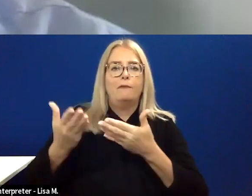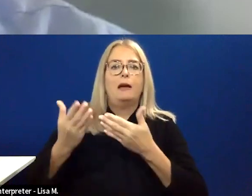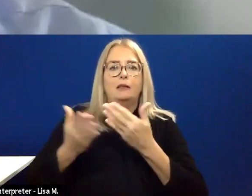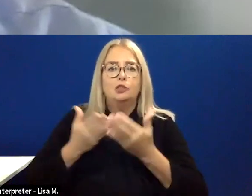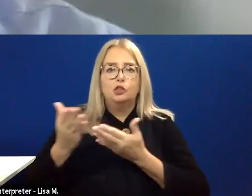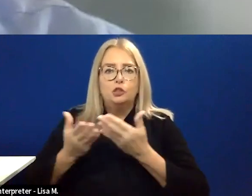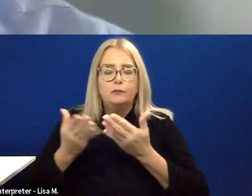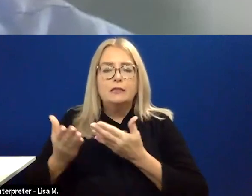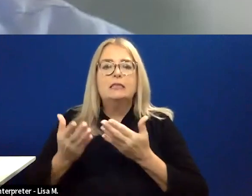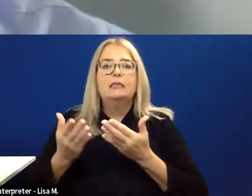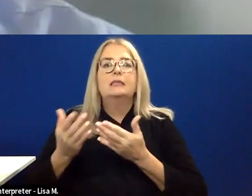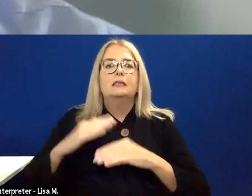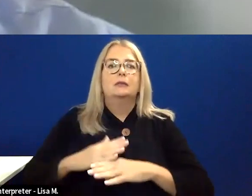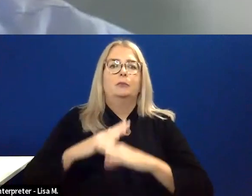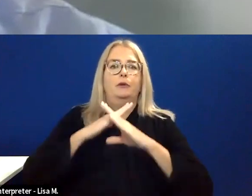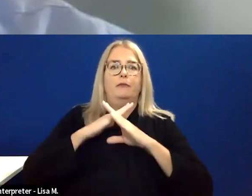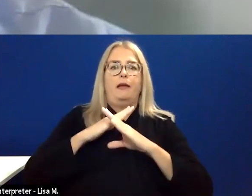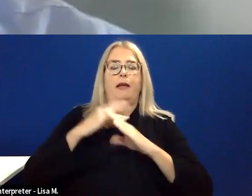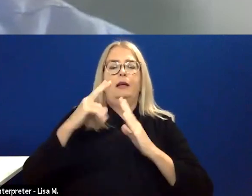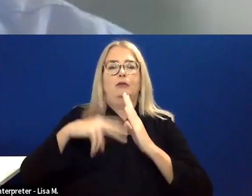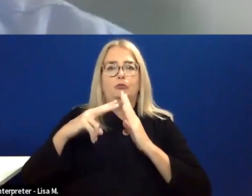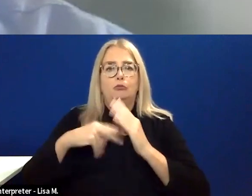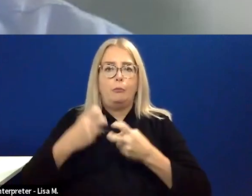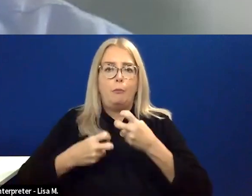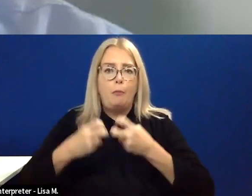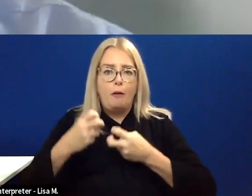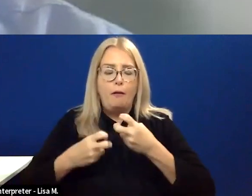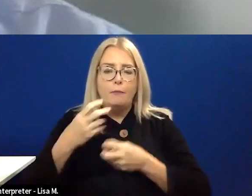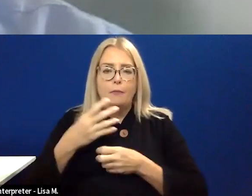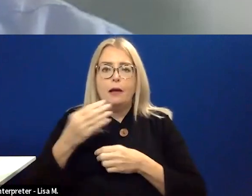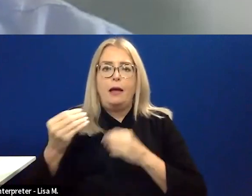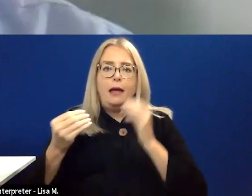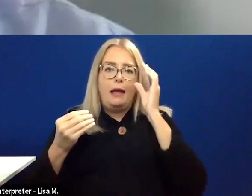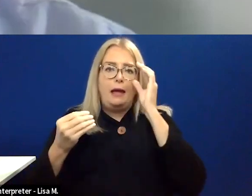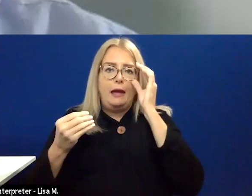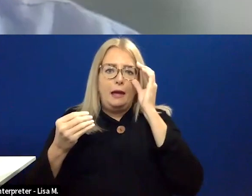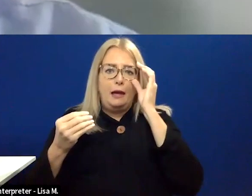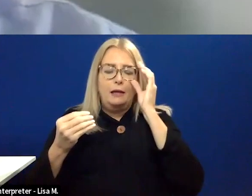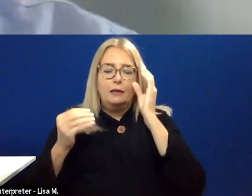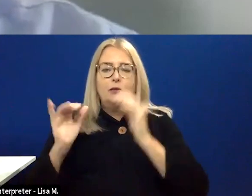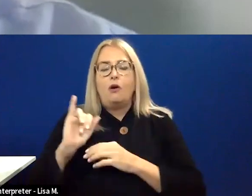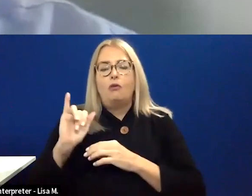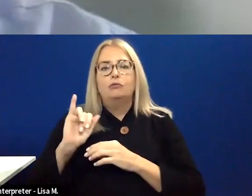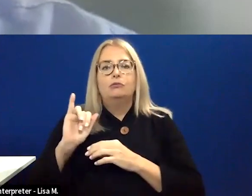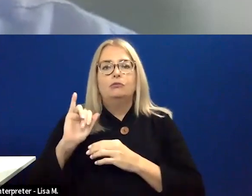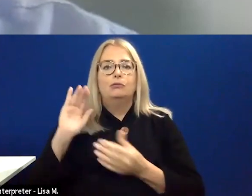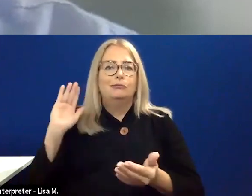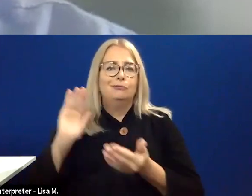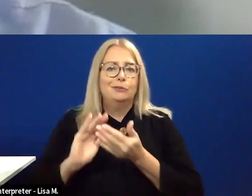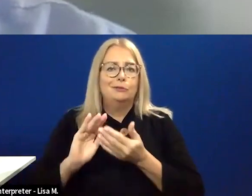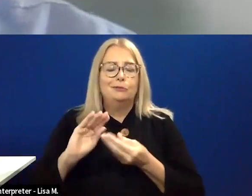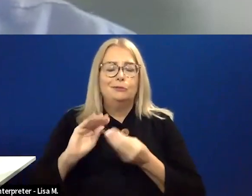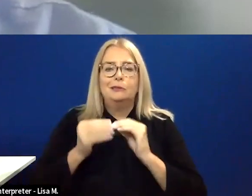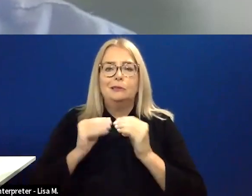severity of the reading problems and to uh and to uh decrease the number of negative consequences